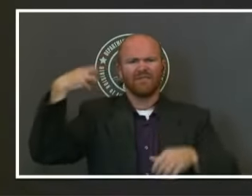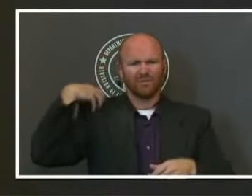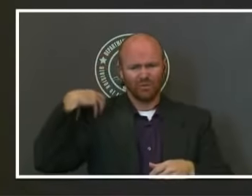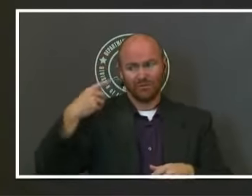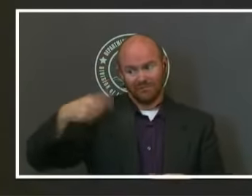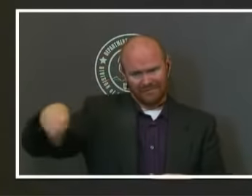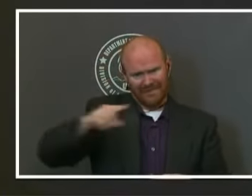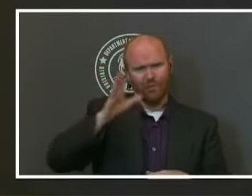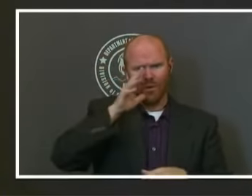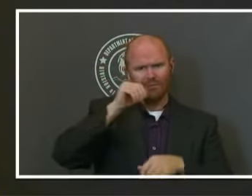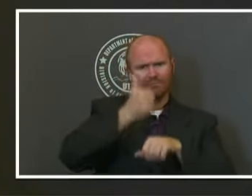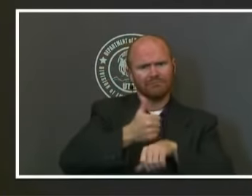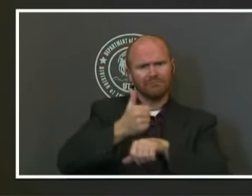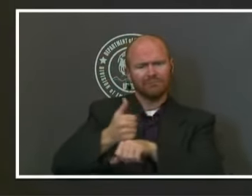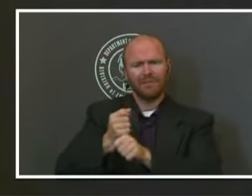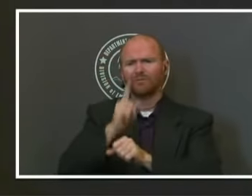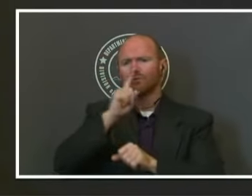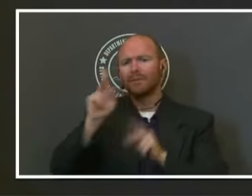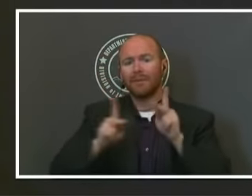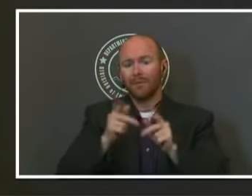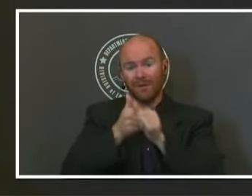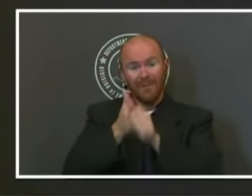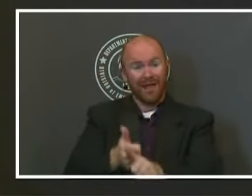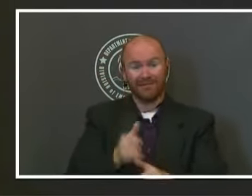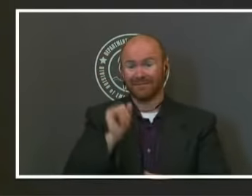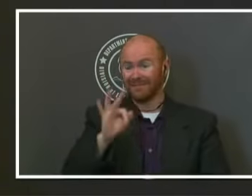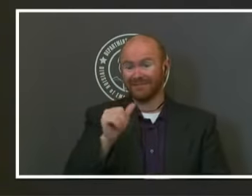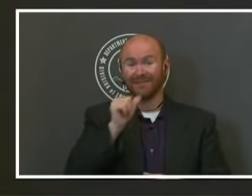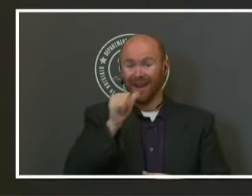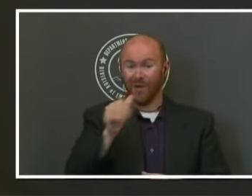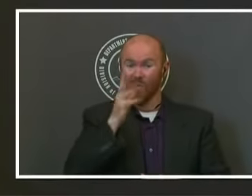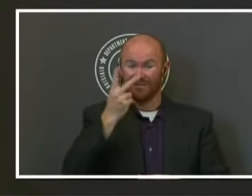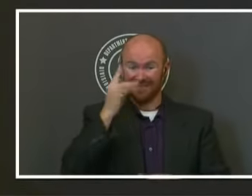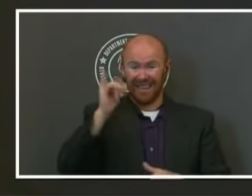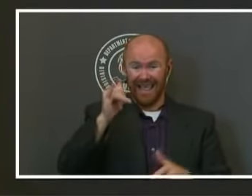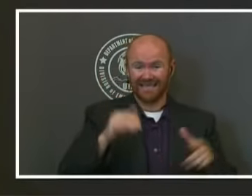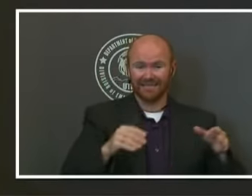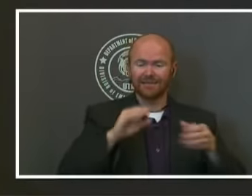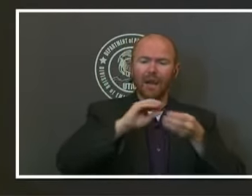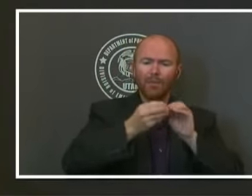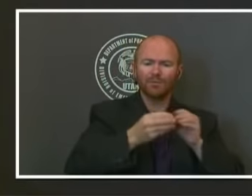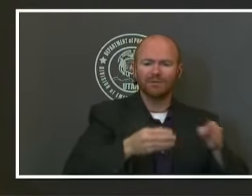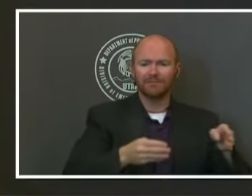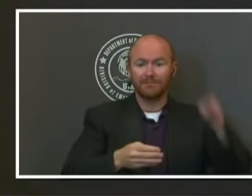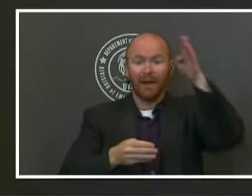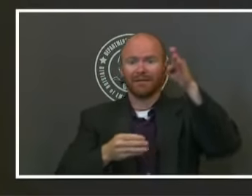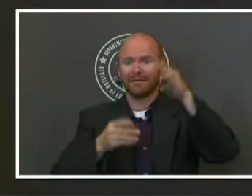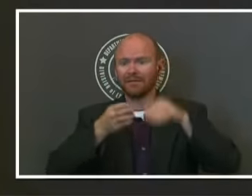the people are compliant otherwise you're going to have